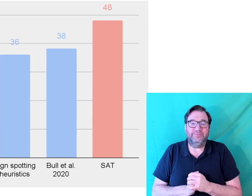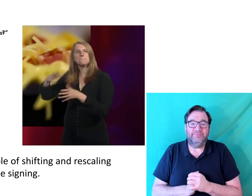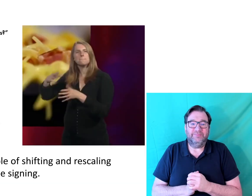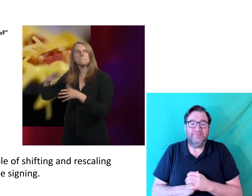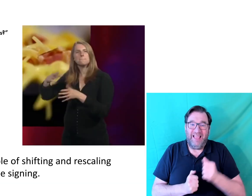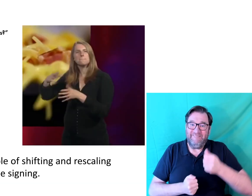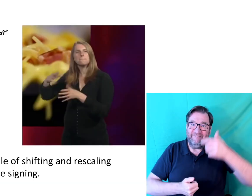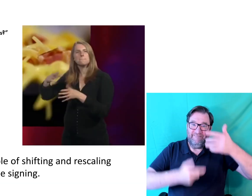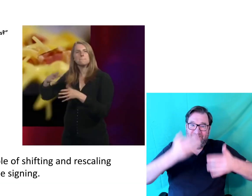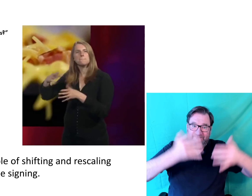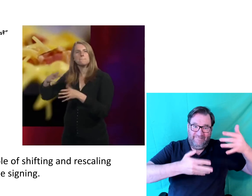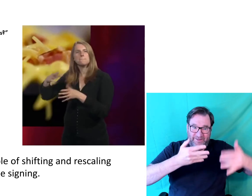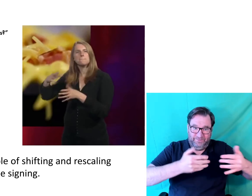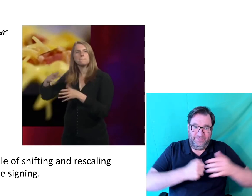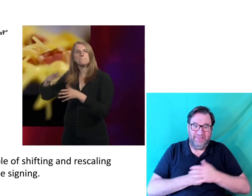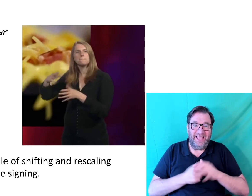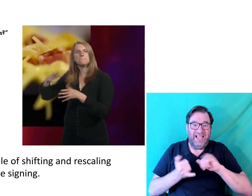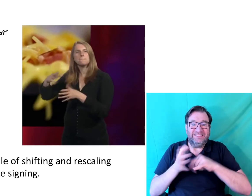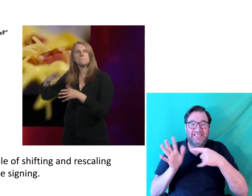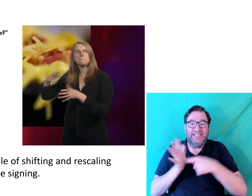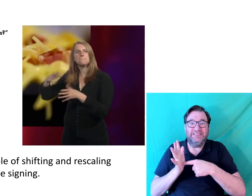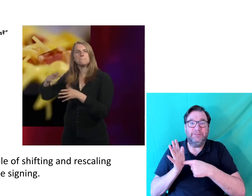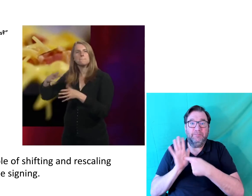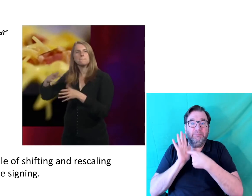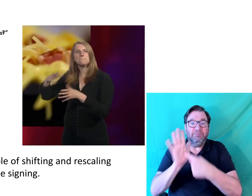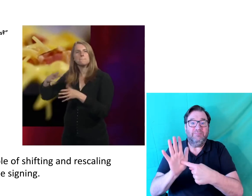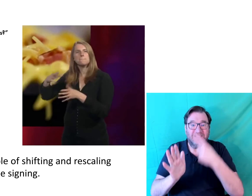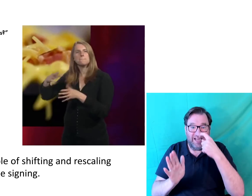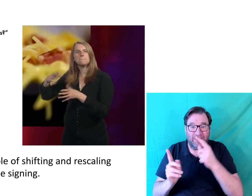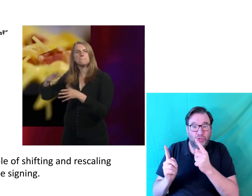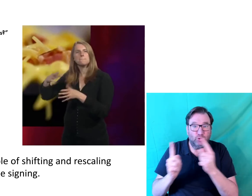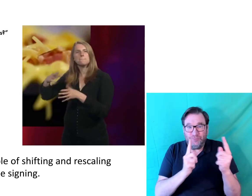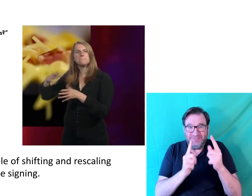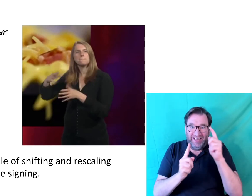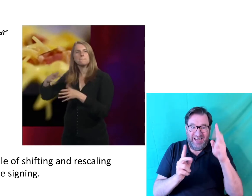Here are some qualitative results. Our SAT model is capable of shifting